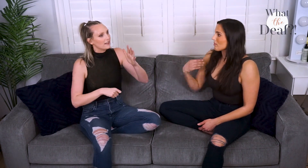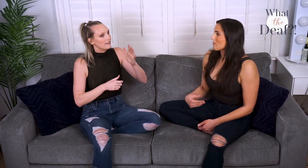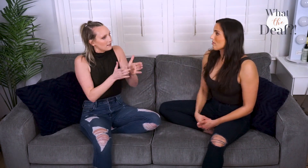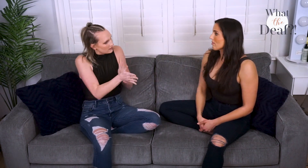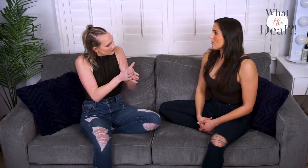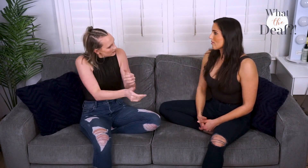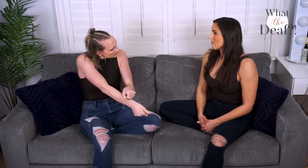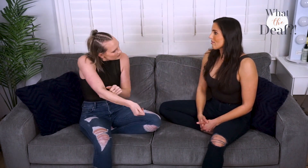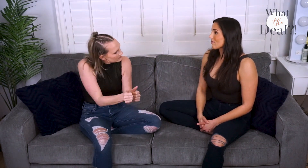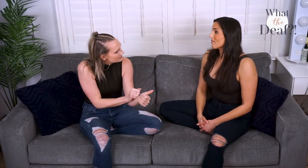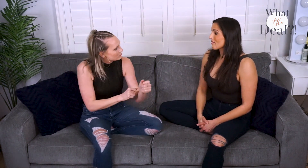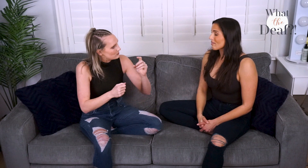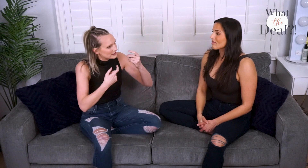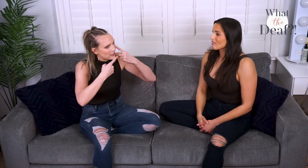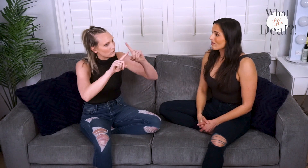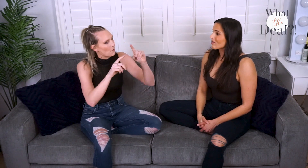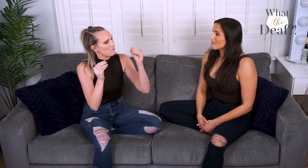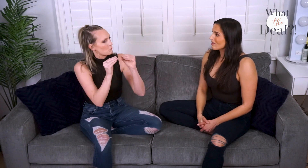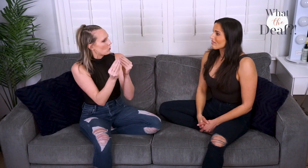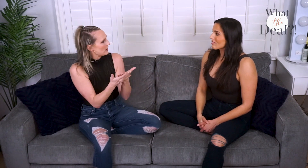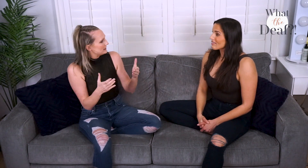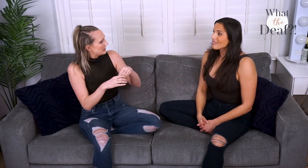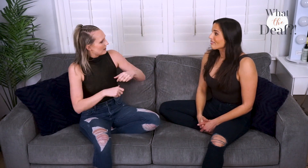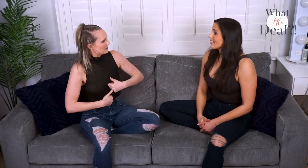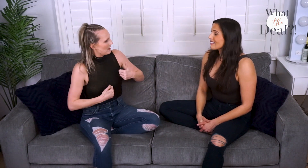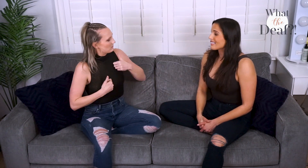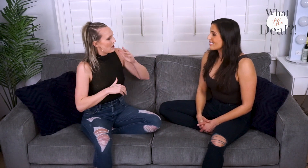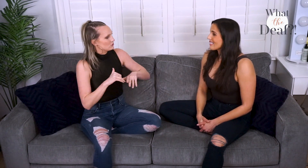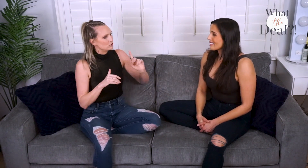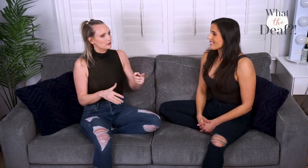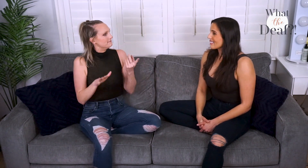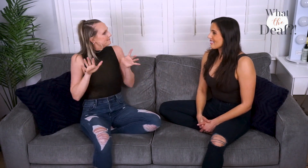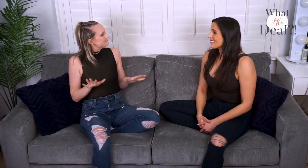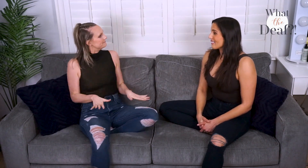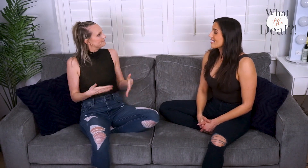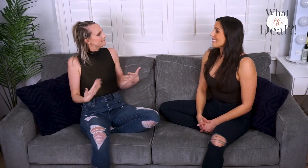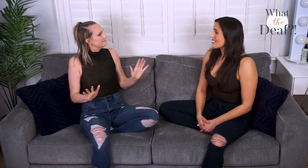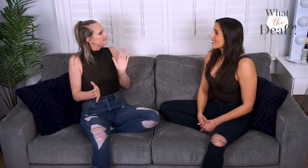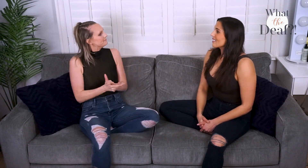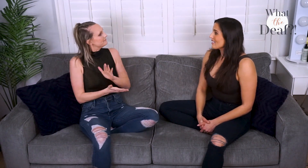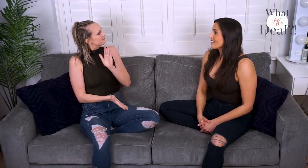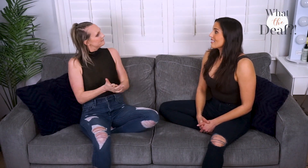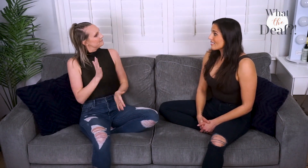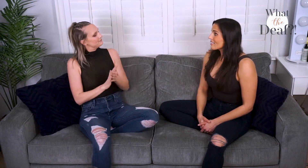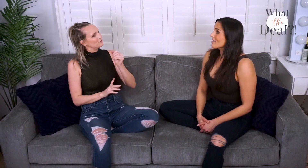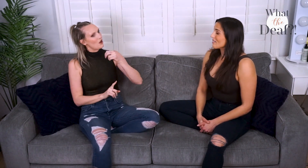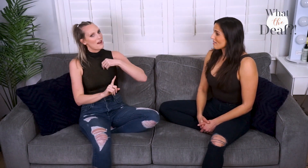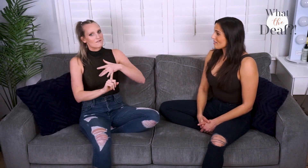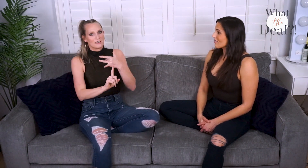I will be motivated to succeed in more things in my life than just being settled.